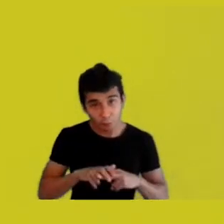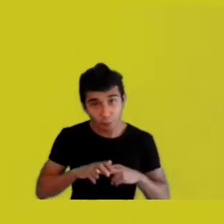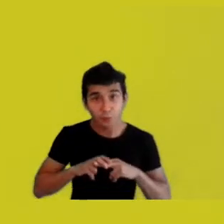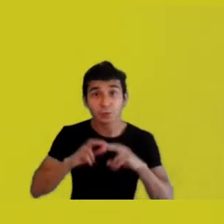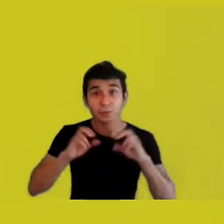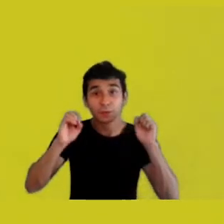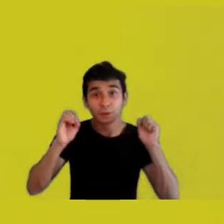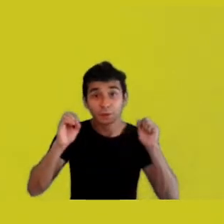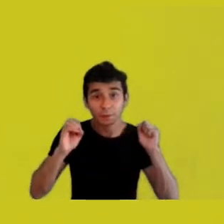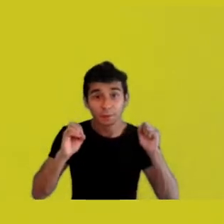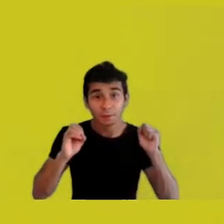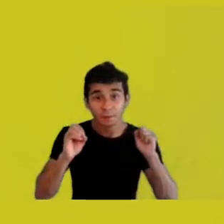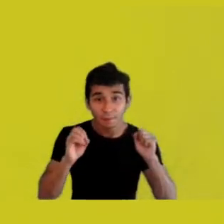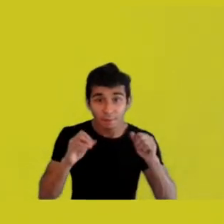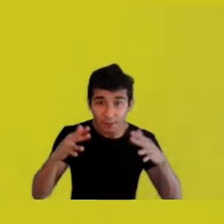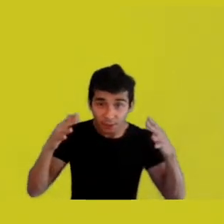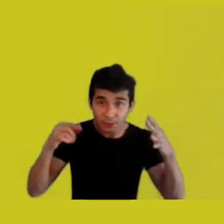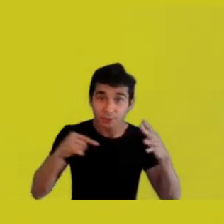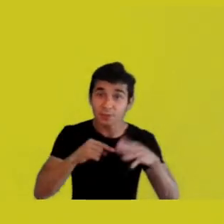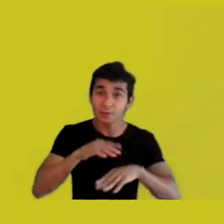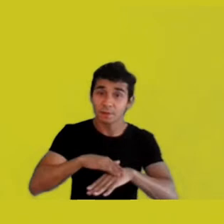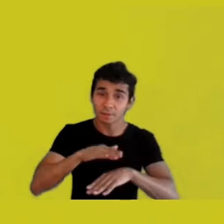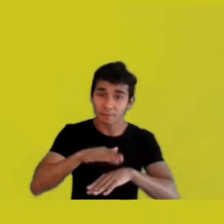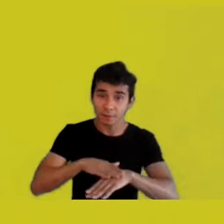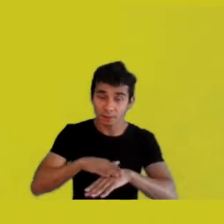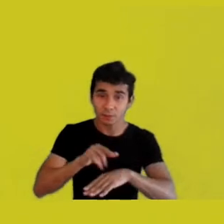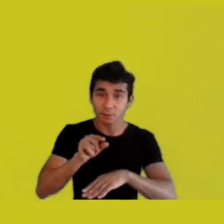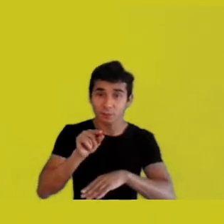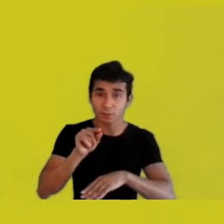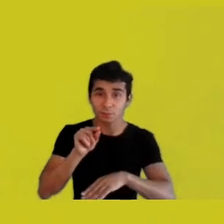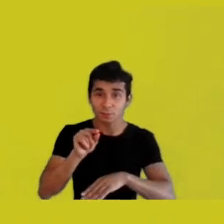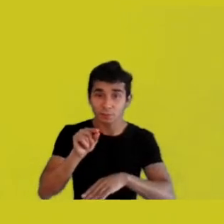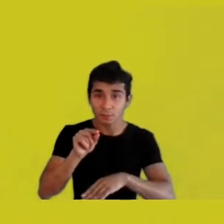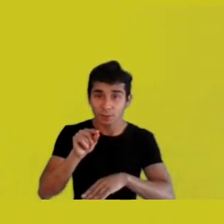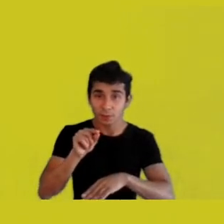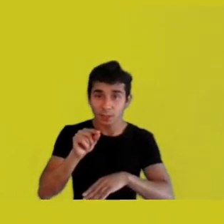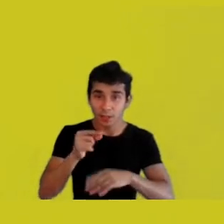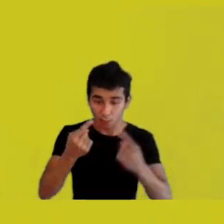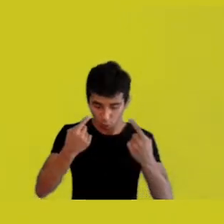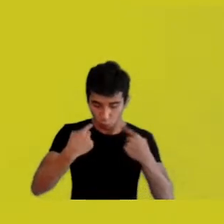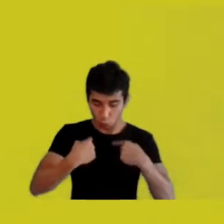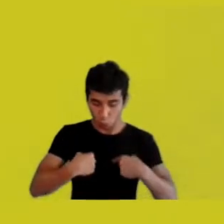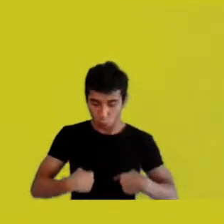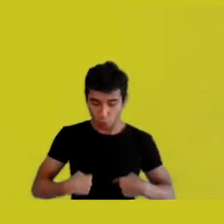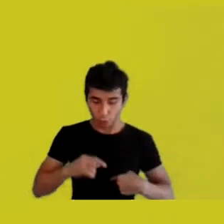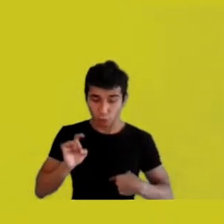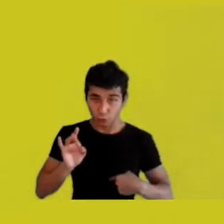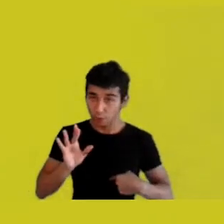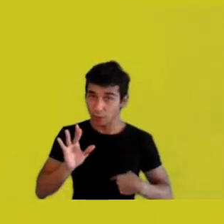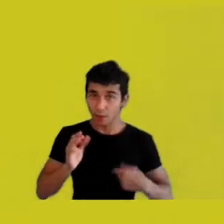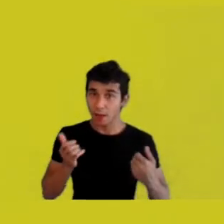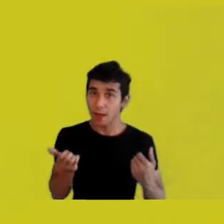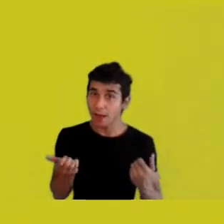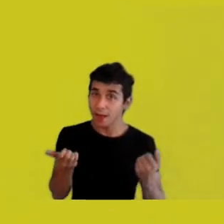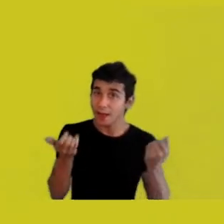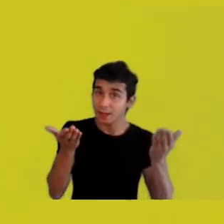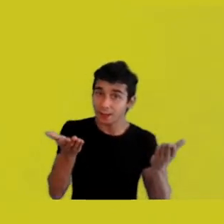is such that doesn’t close the bodies. Therefore, it cannot come from closed bodies.